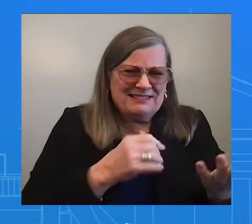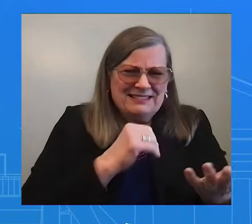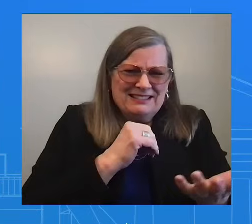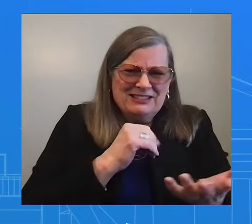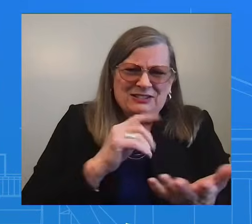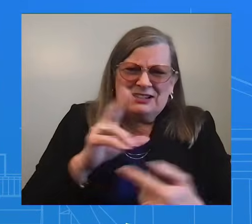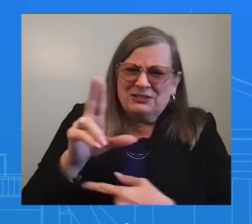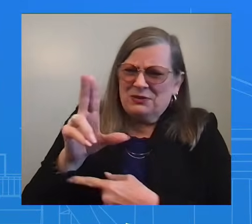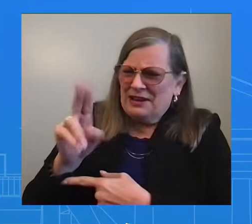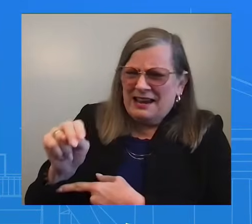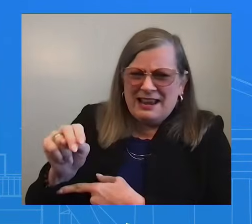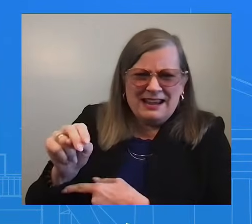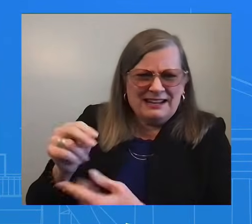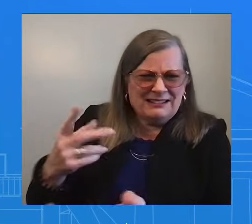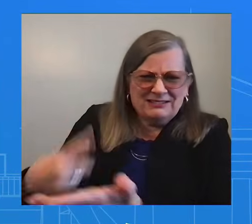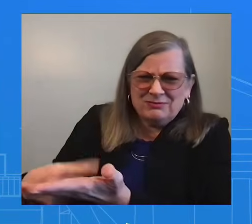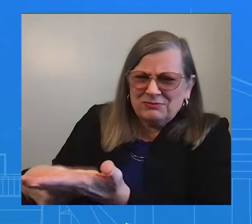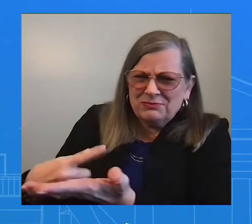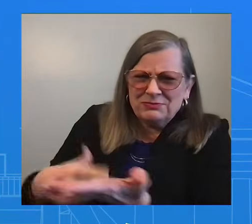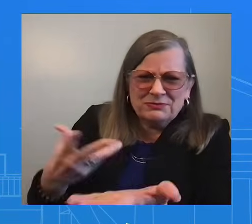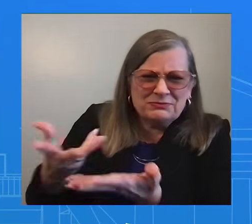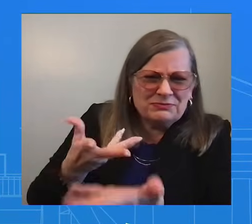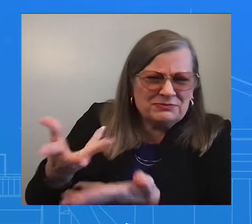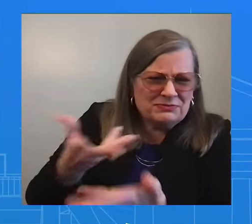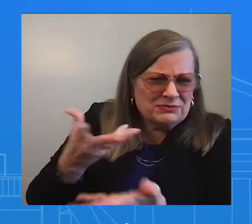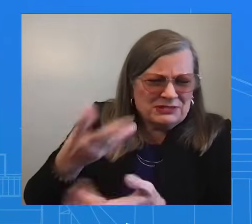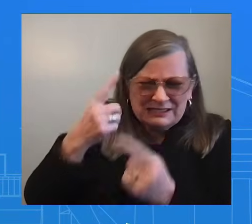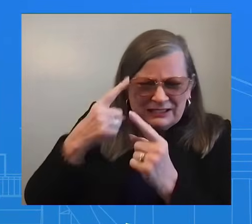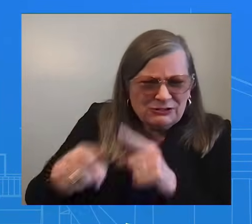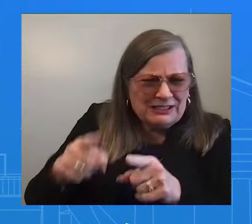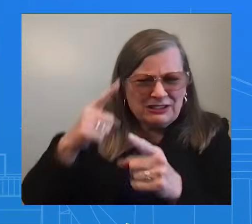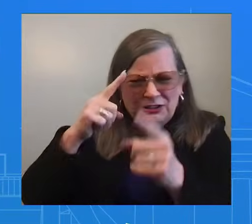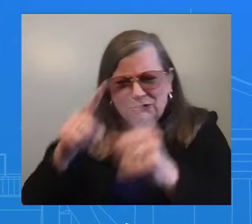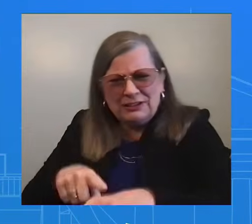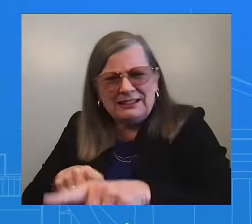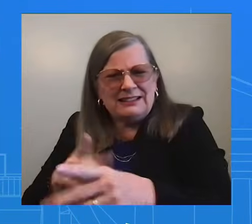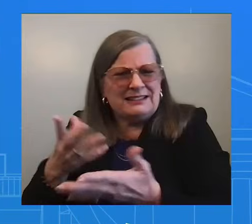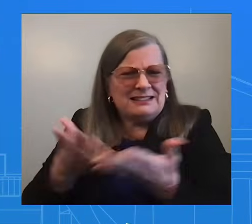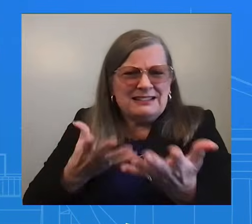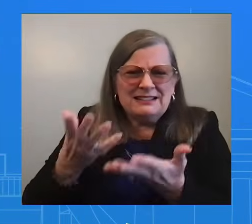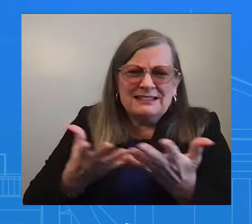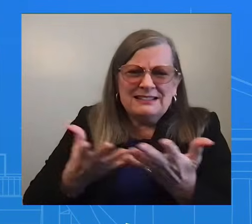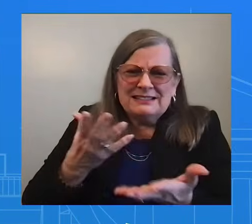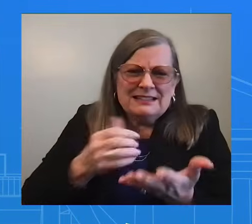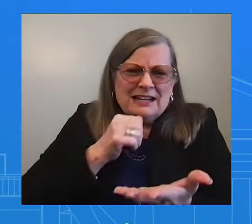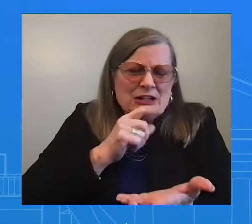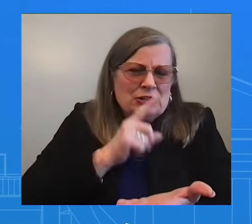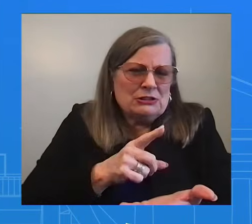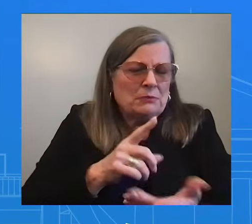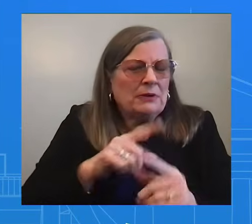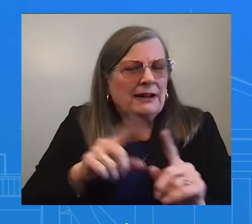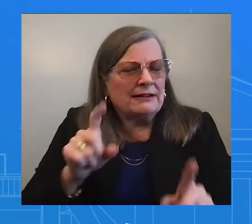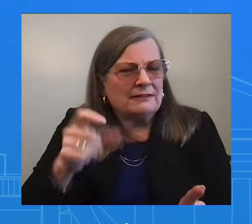Mr. Kirby: Well, I think I would take premise with the question that we're somehow "singularly isolated." First of all, we're still working with U.N. partners on the language here.